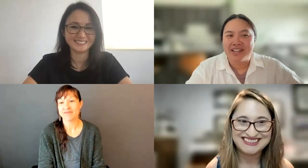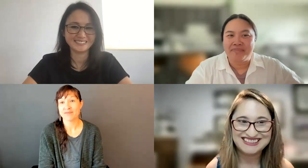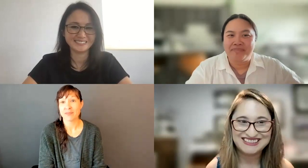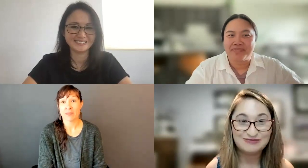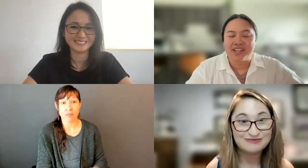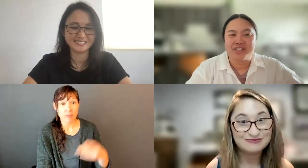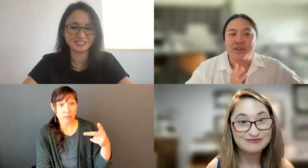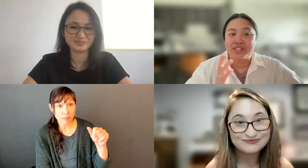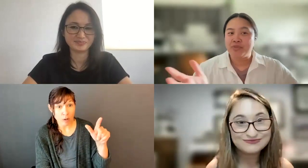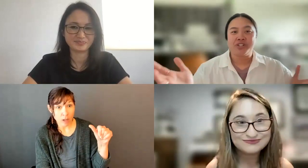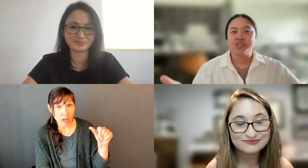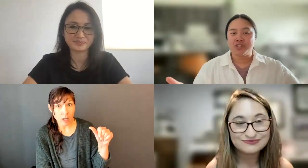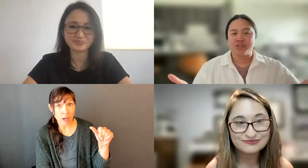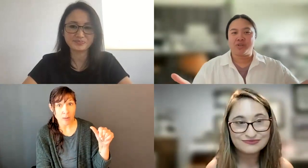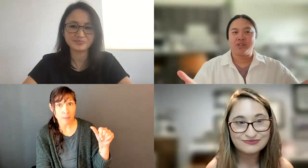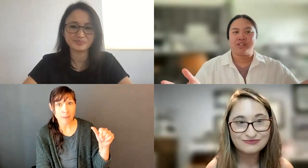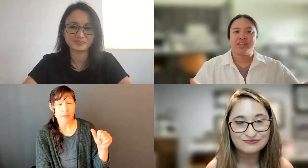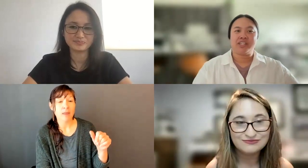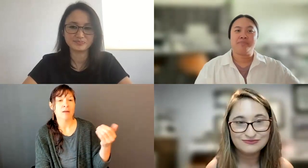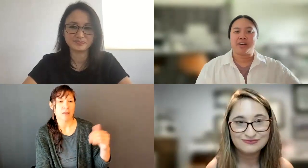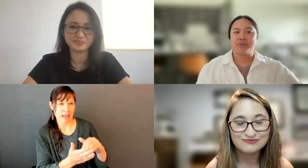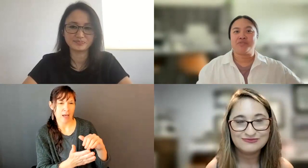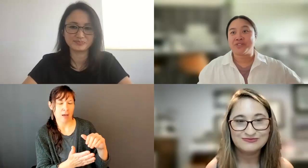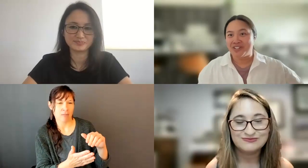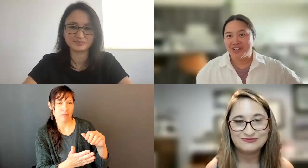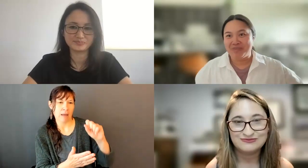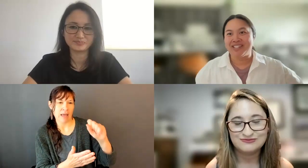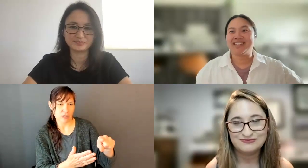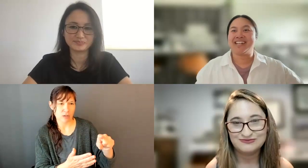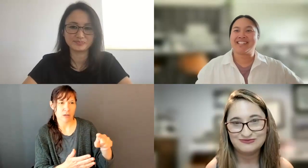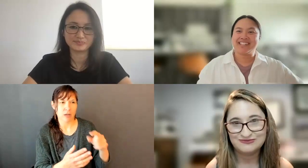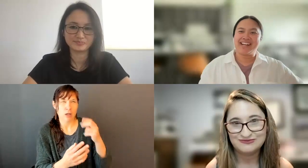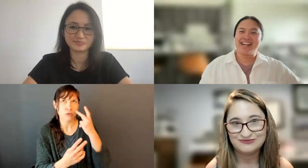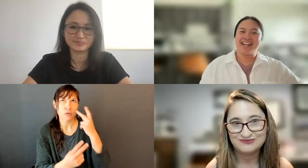Paola, so same question to you. Thinking back when you first started your business,